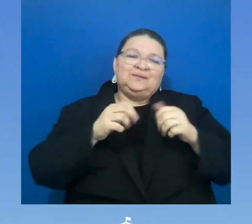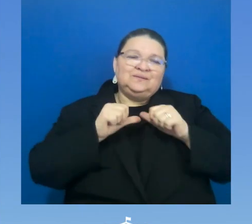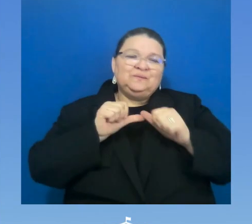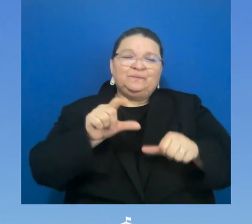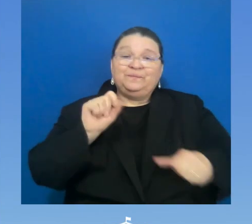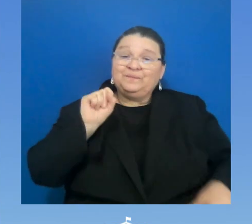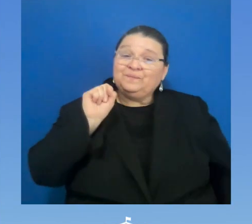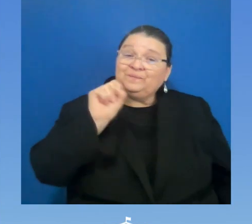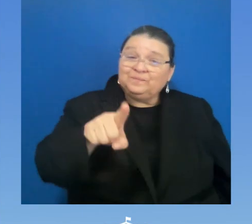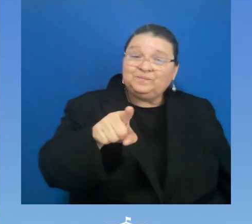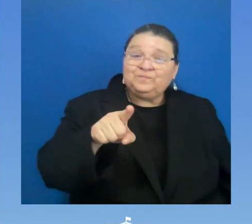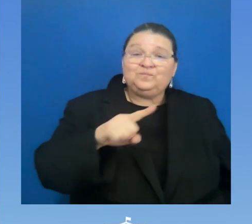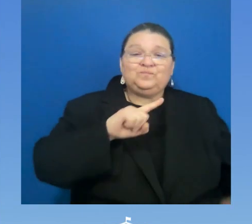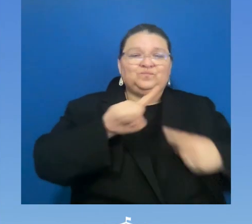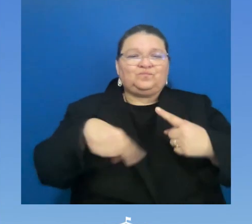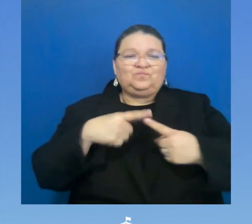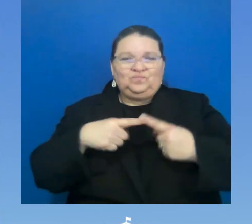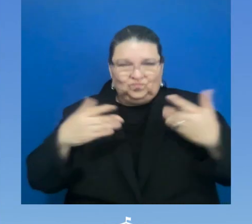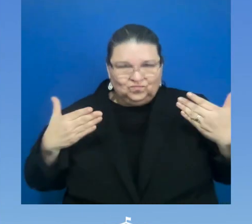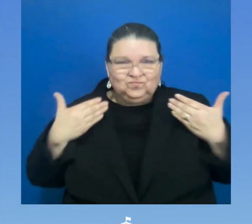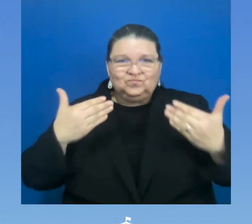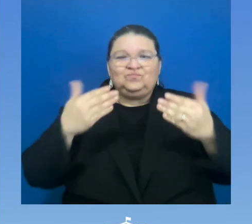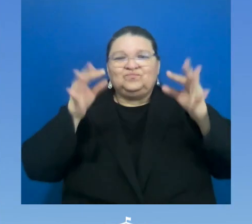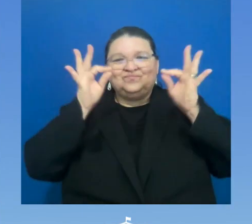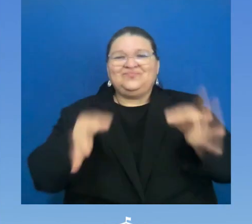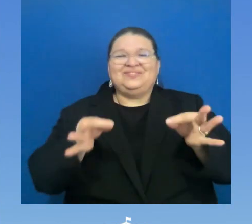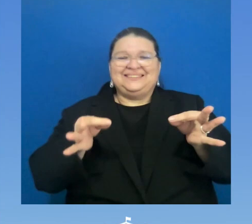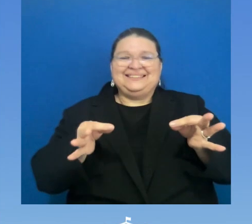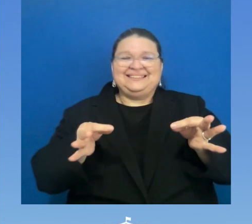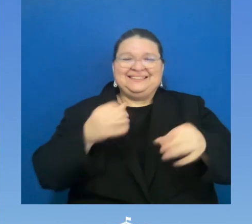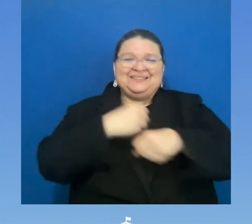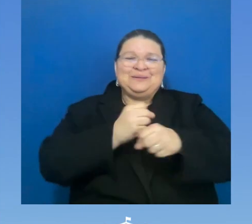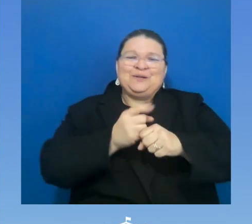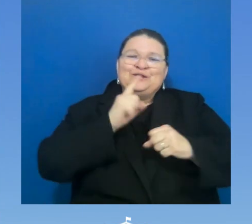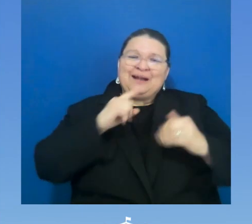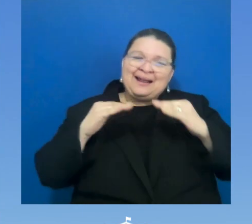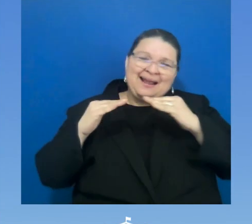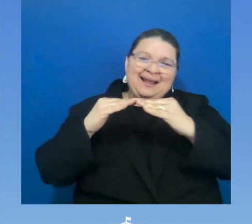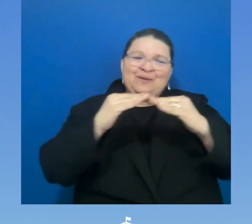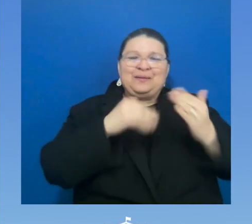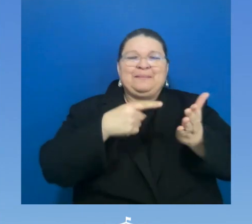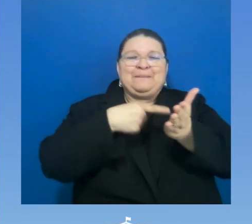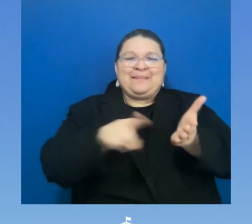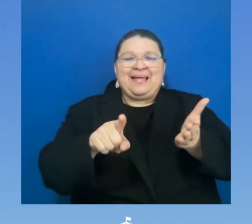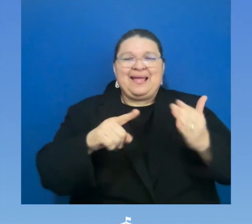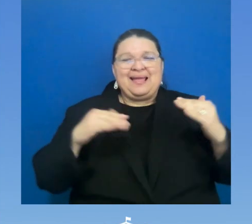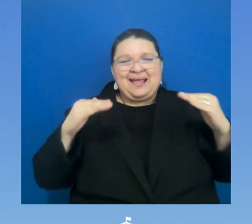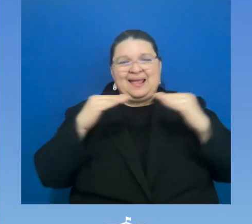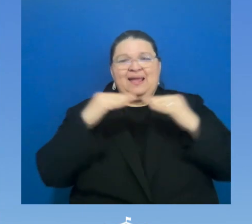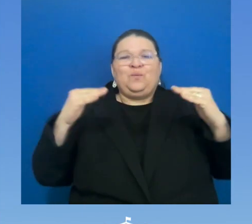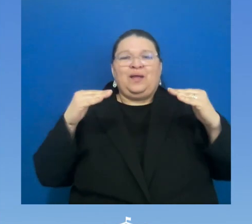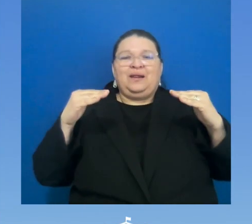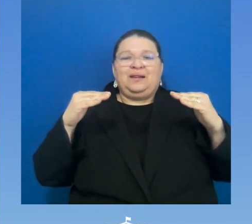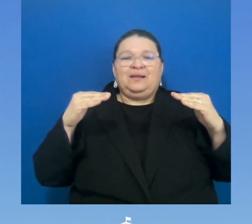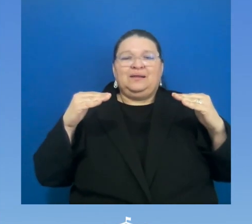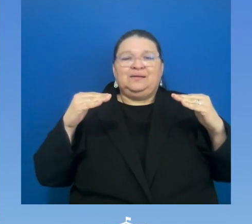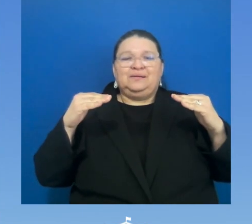and make equal pay inequality a reality in our modern American economy. So thank you. Thank you very much.